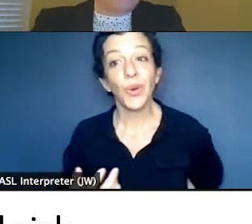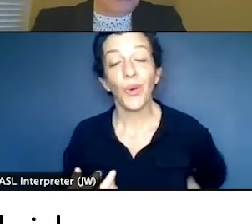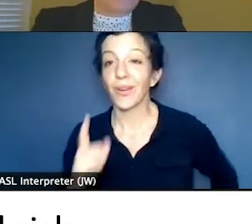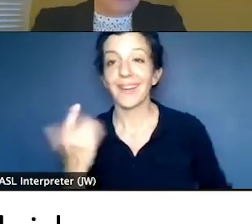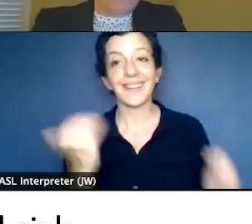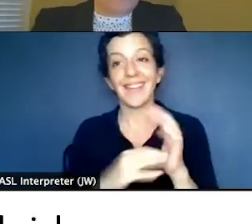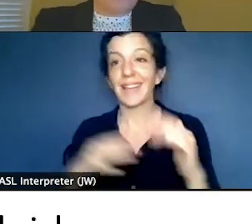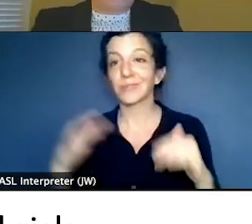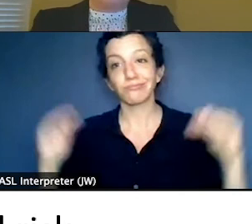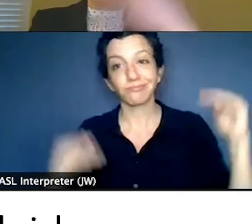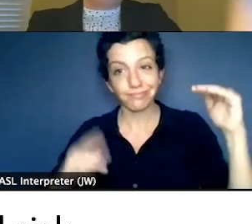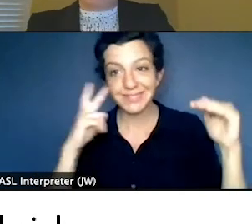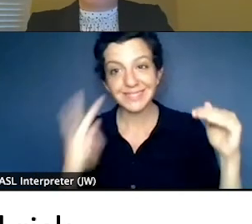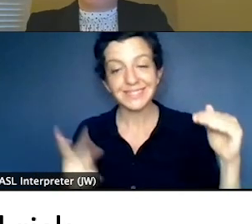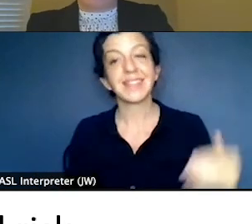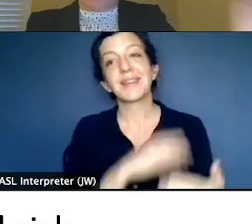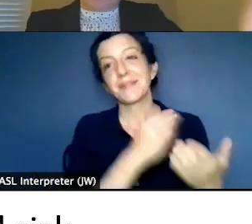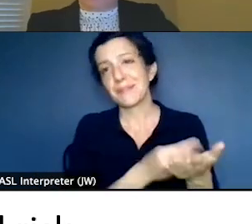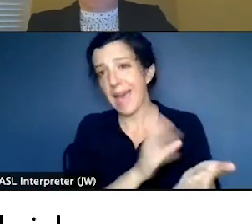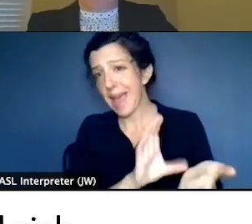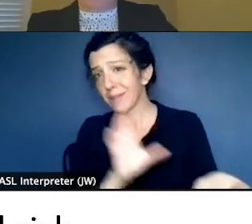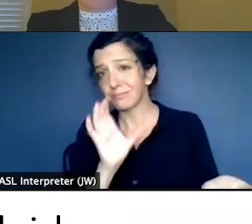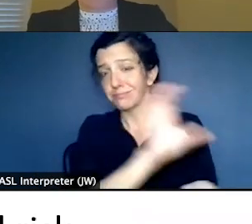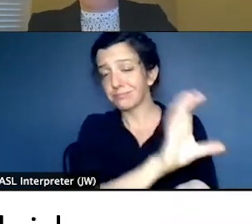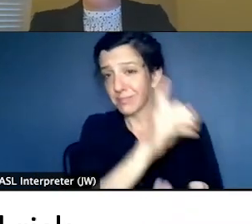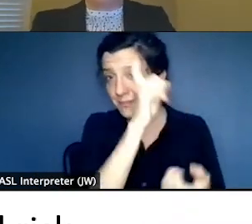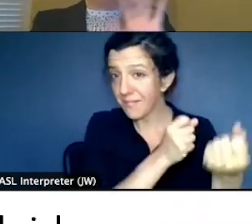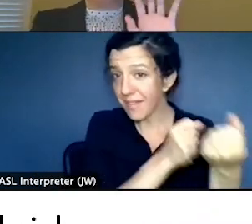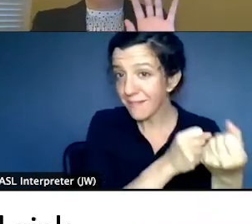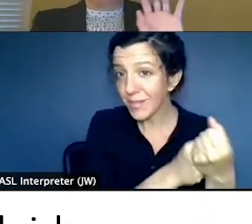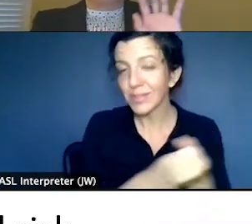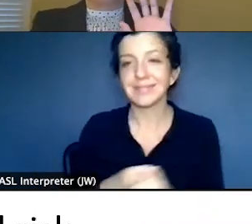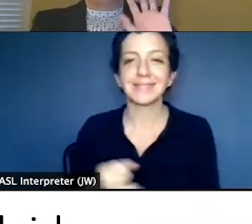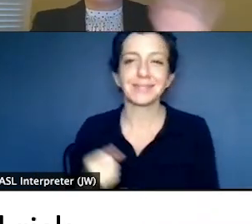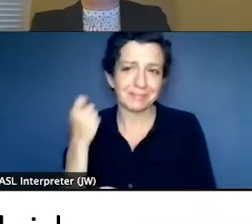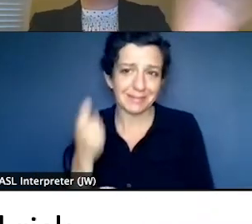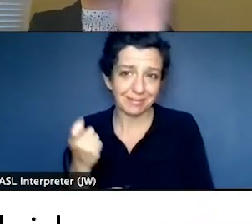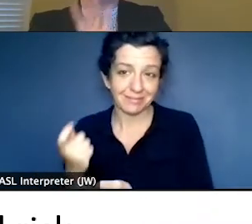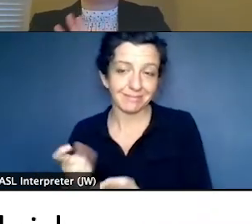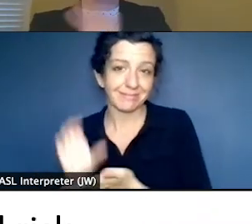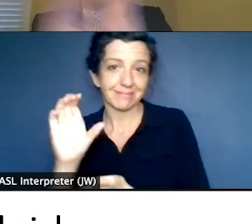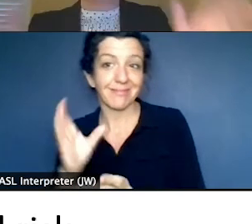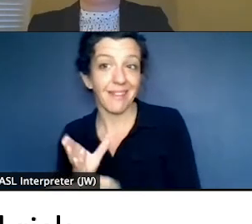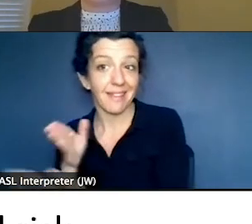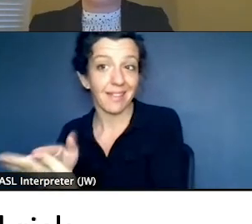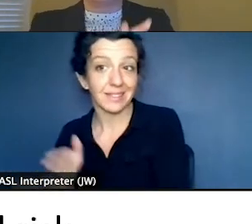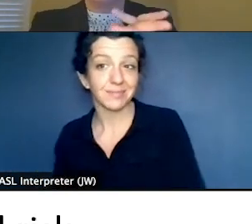that it would eliminate the cash portion. And it would shift to a new process